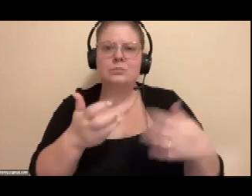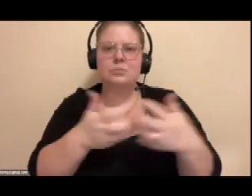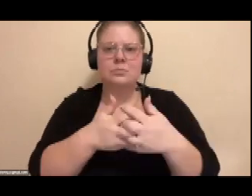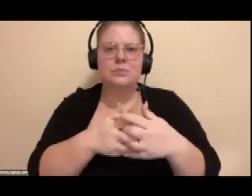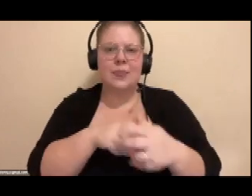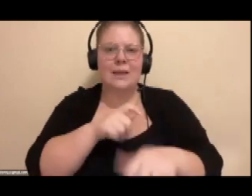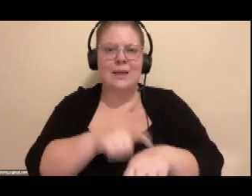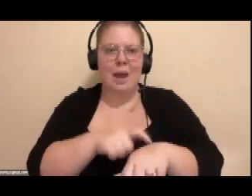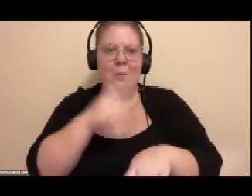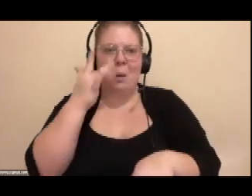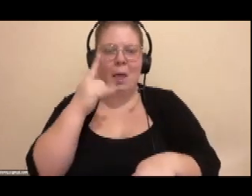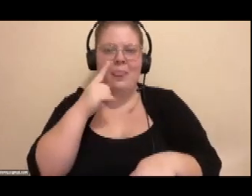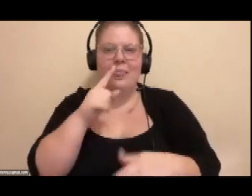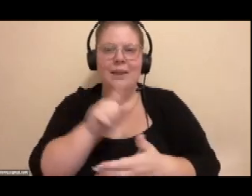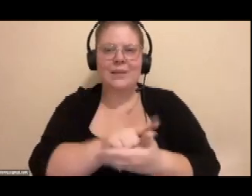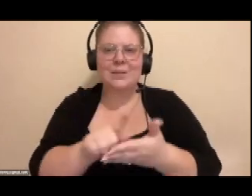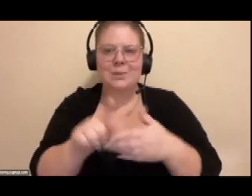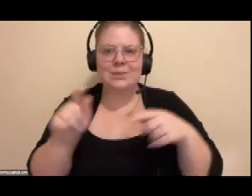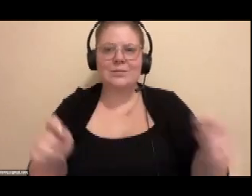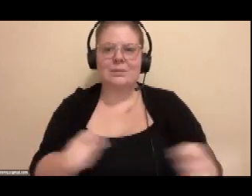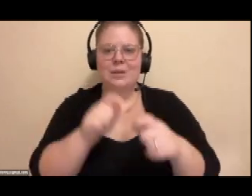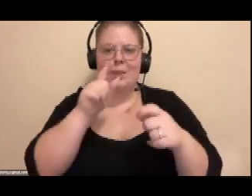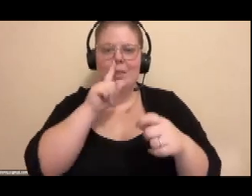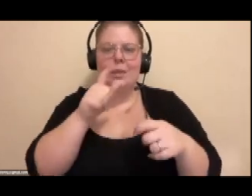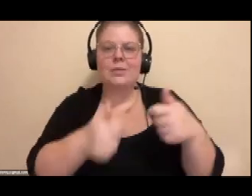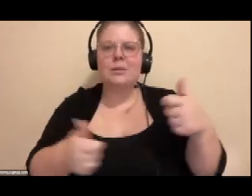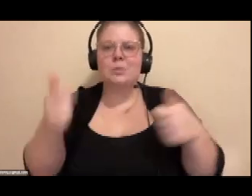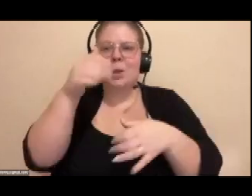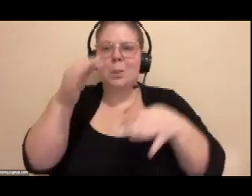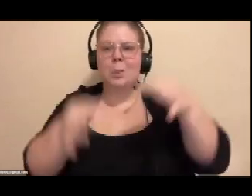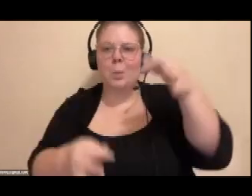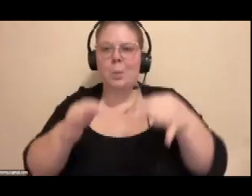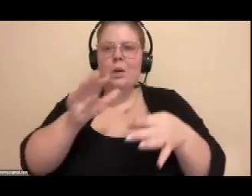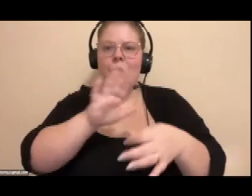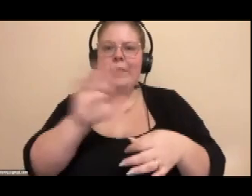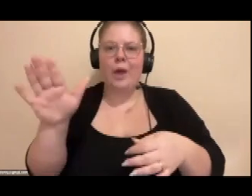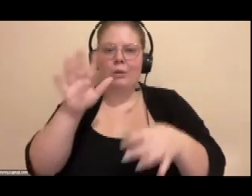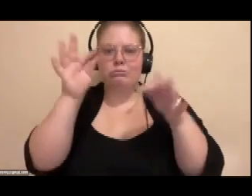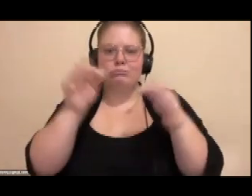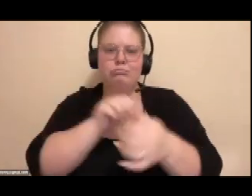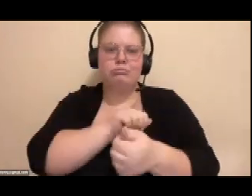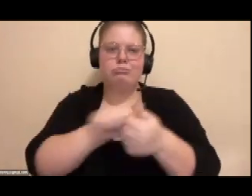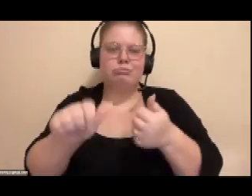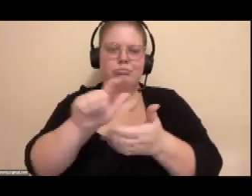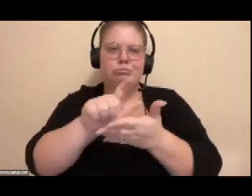the Supreme Court's Olmsted decision. Thank you to our panelists for joining